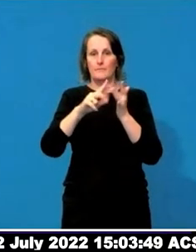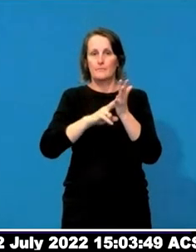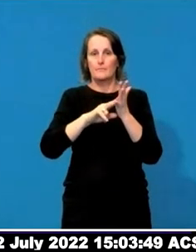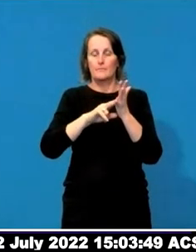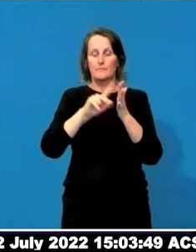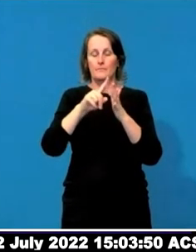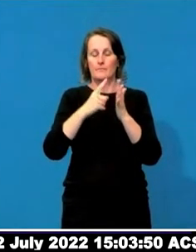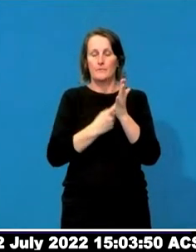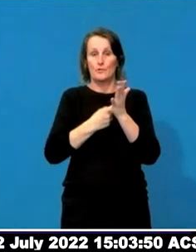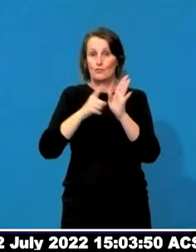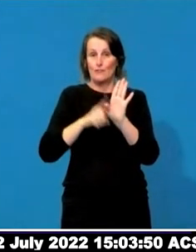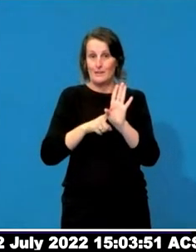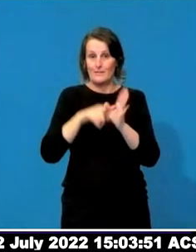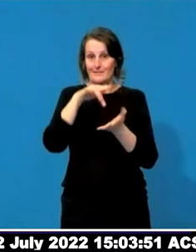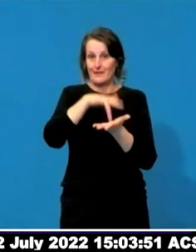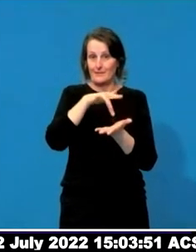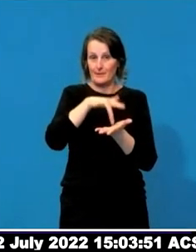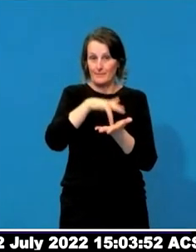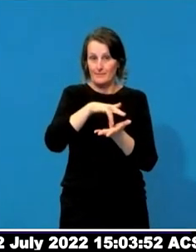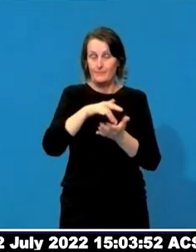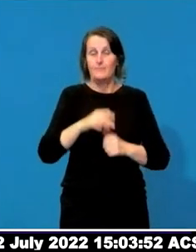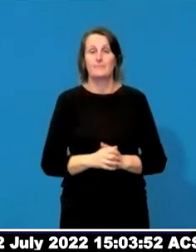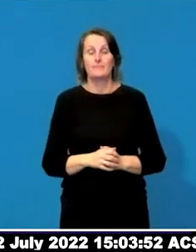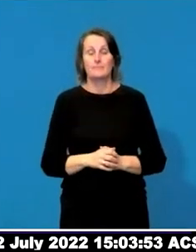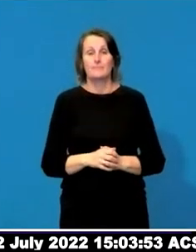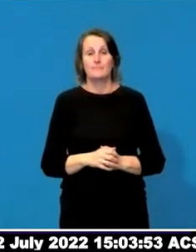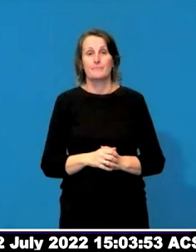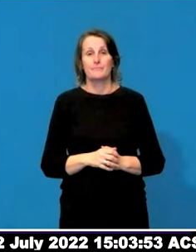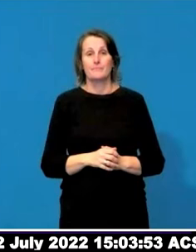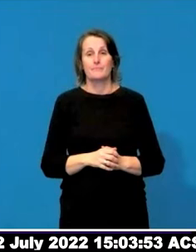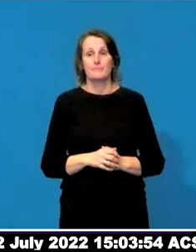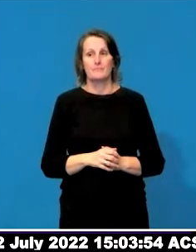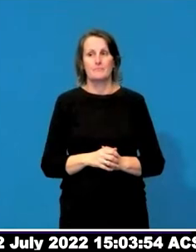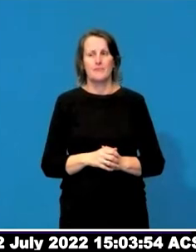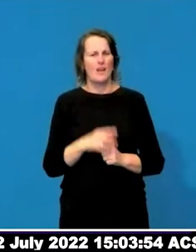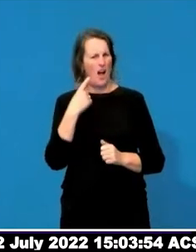Centre, which, I understand, prior to the NDIS and post-NDIS